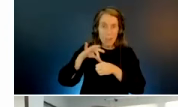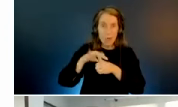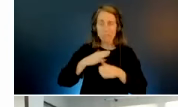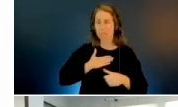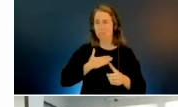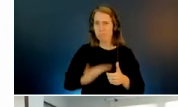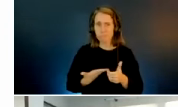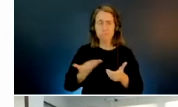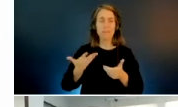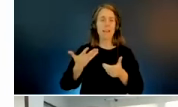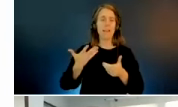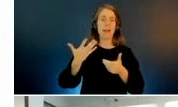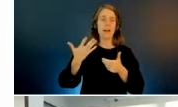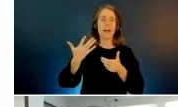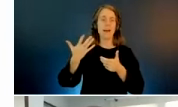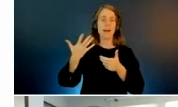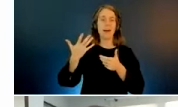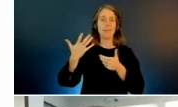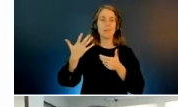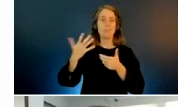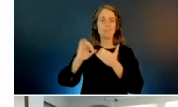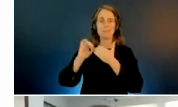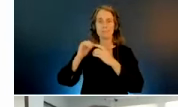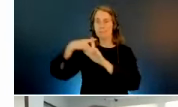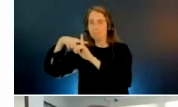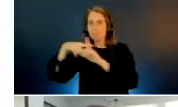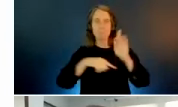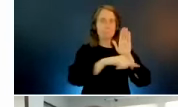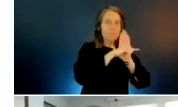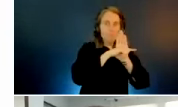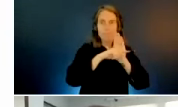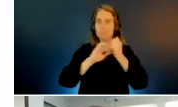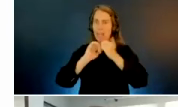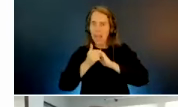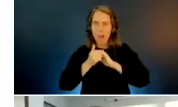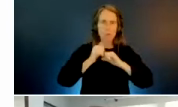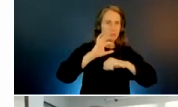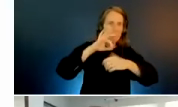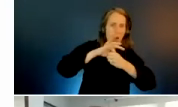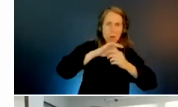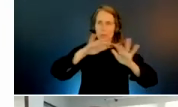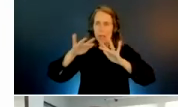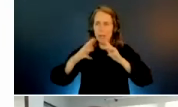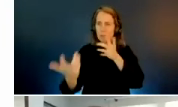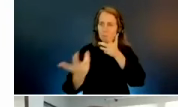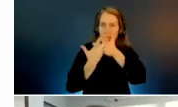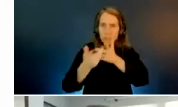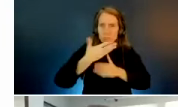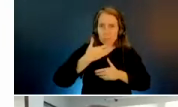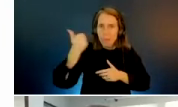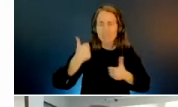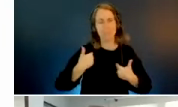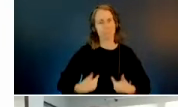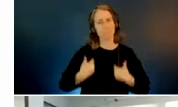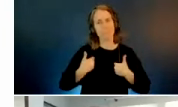advantages and disadvantages of these methods of voting um this is our general line um you're